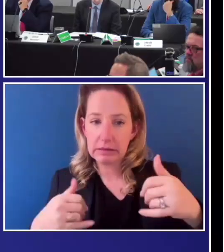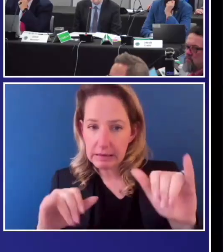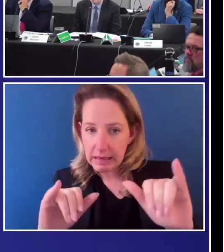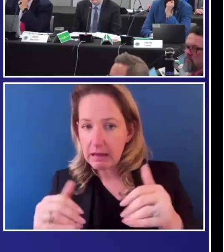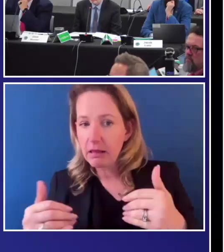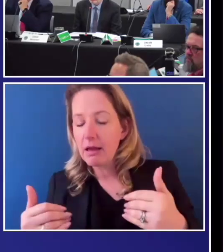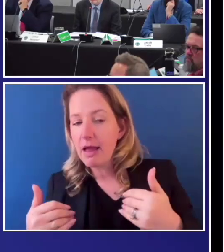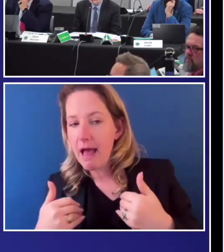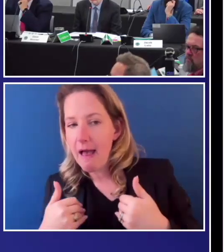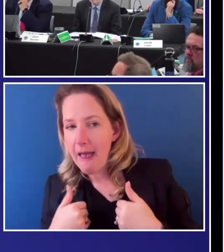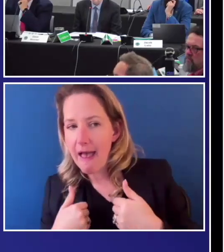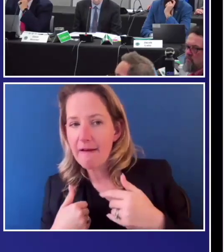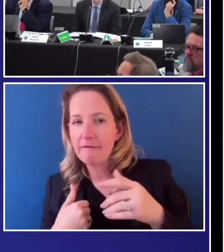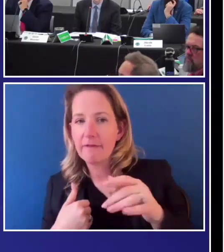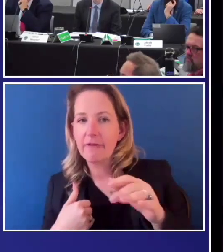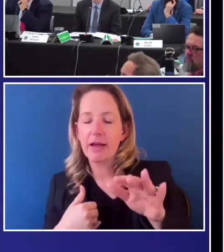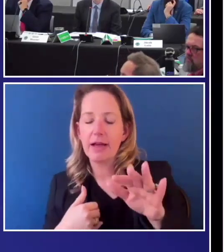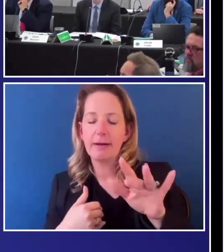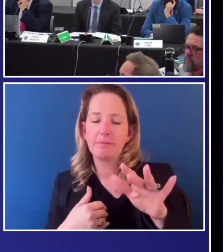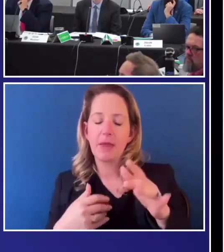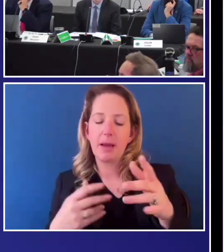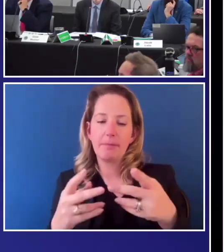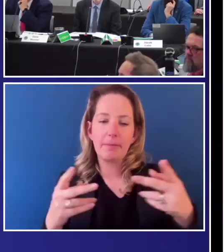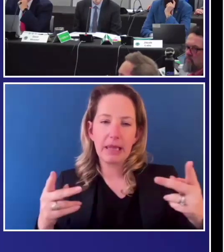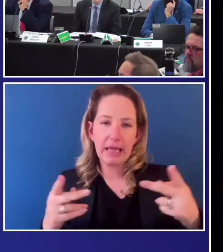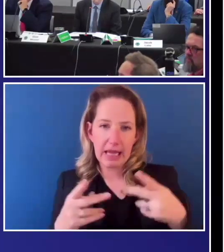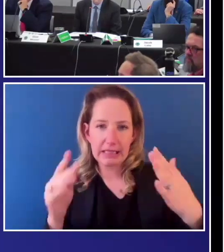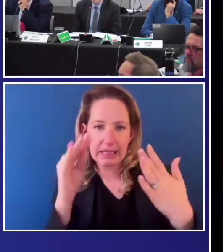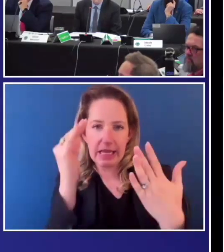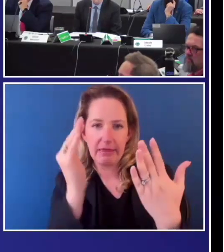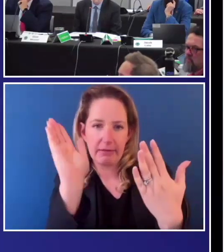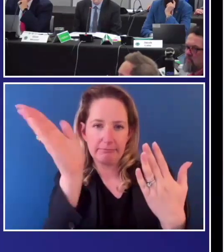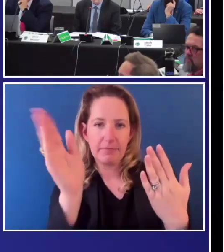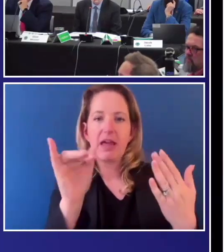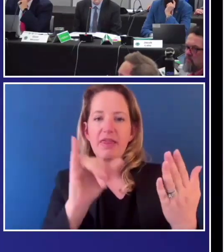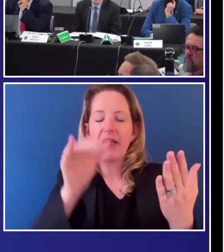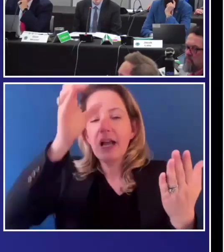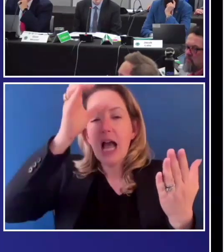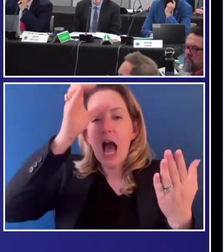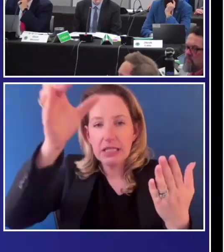concept is used. And it's the same concept that, that you guys are familiar with from